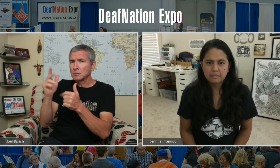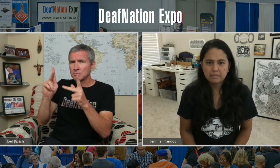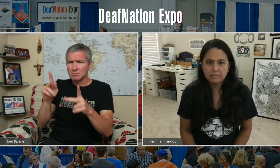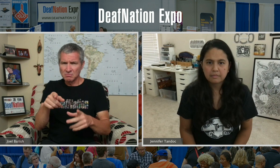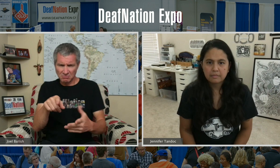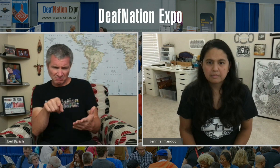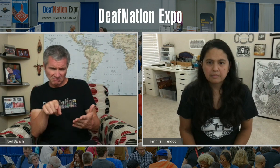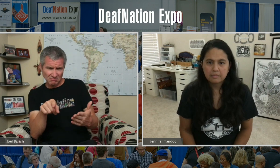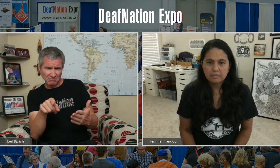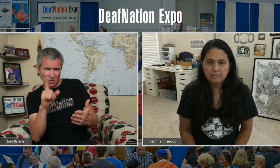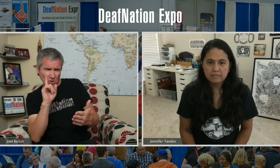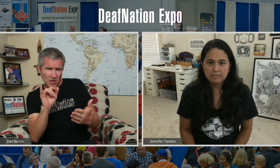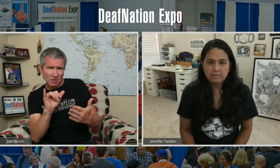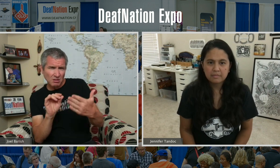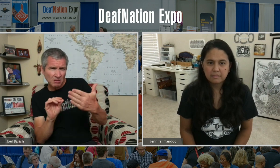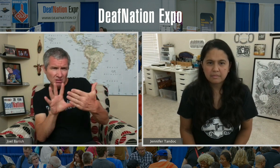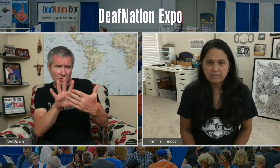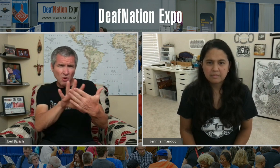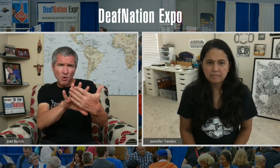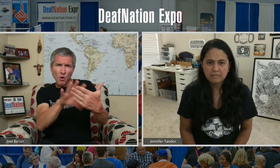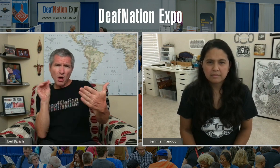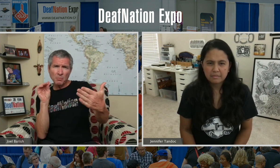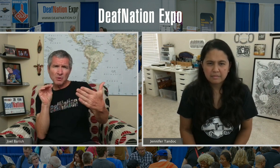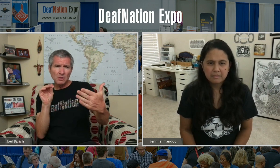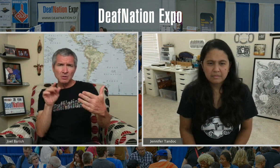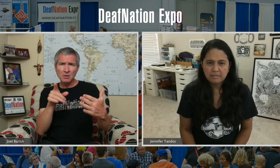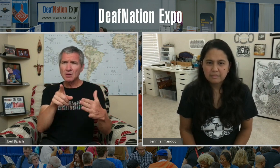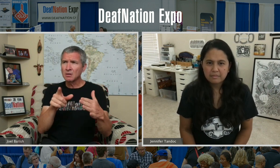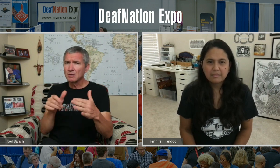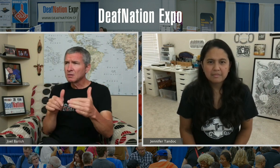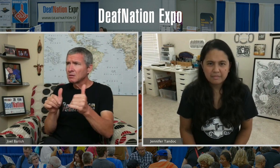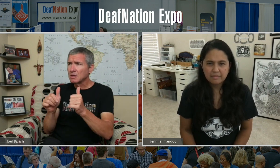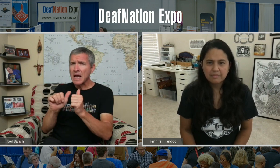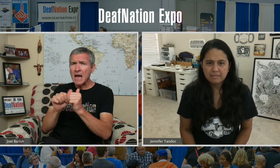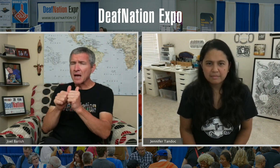Do you experience challenges or copyright issues?